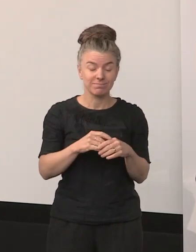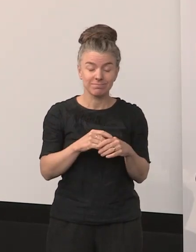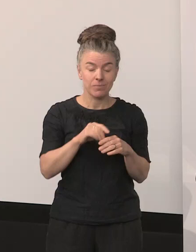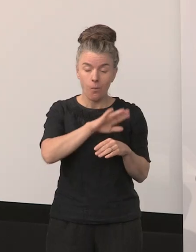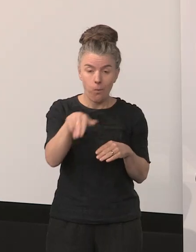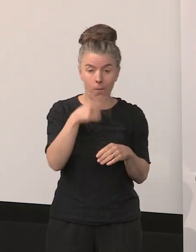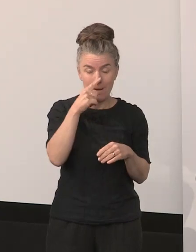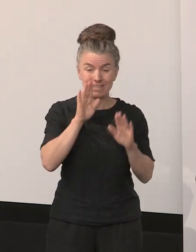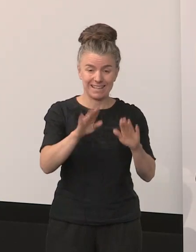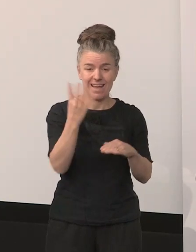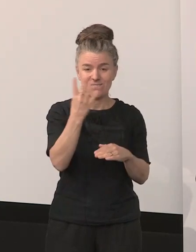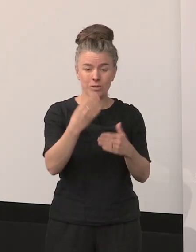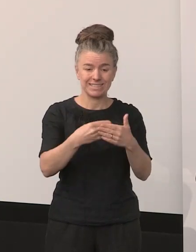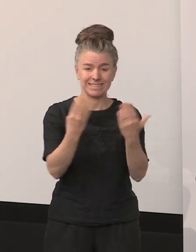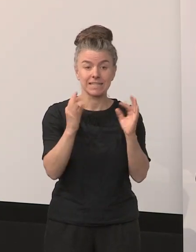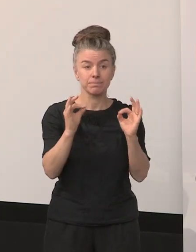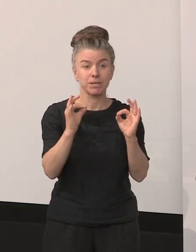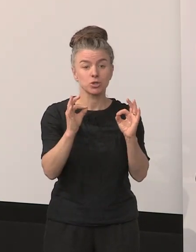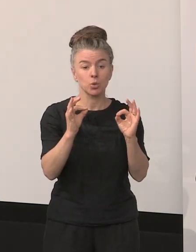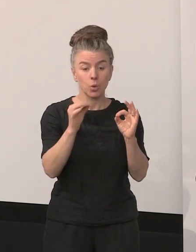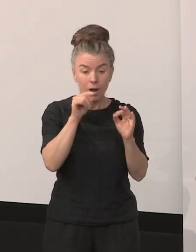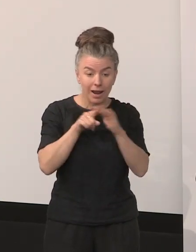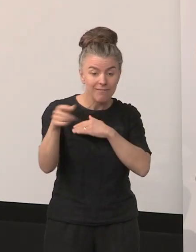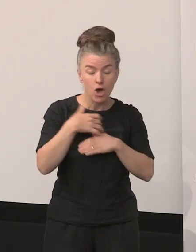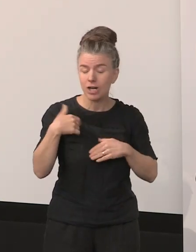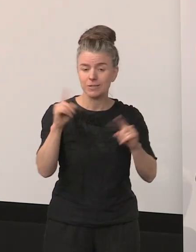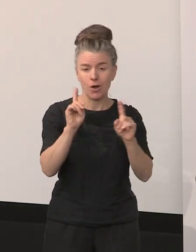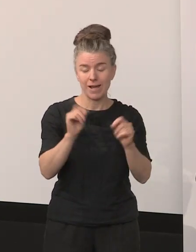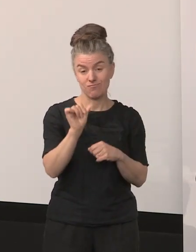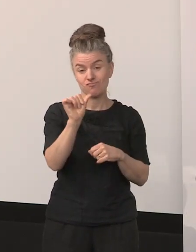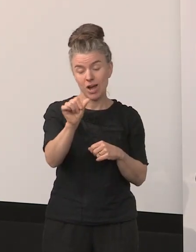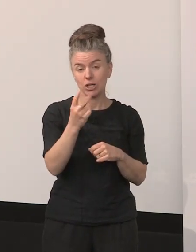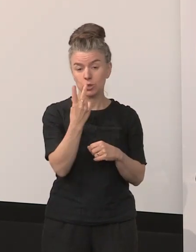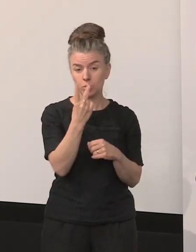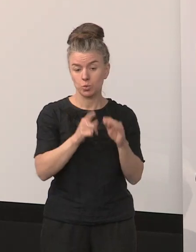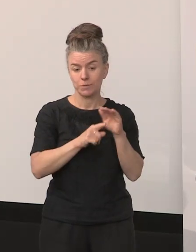Yeah, so at the moment there are no